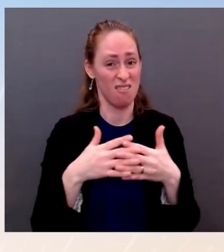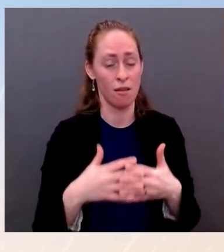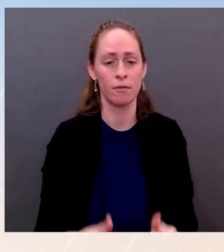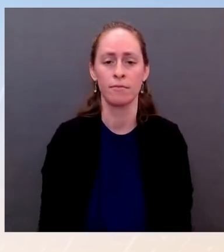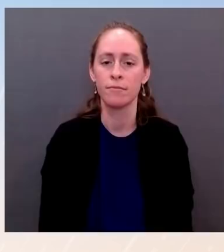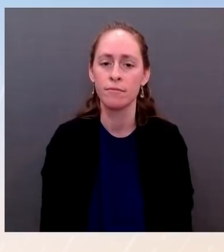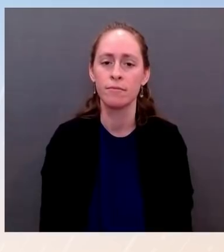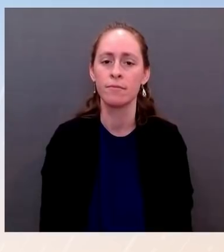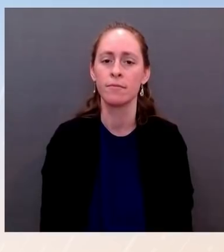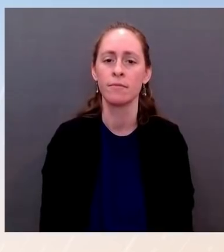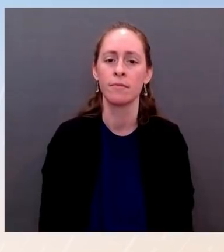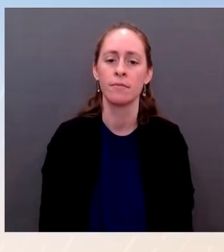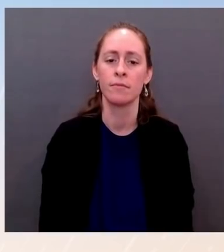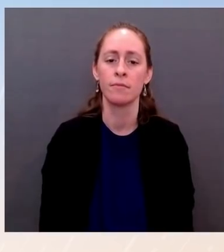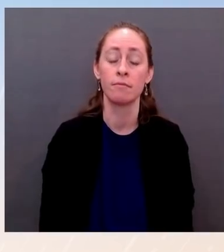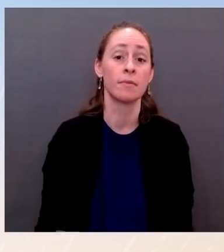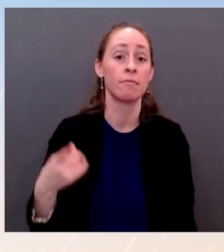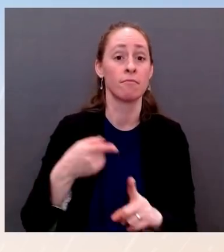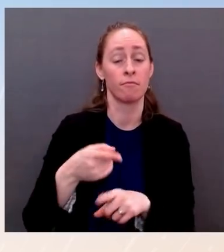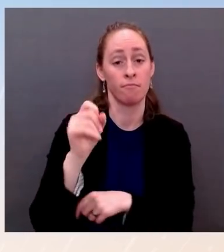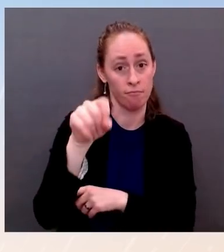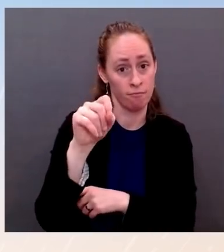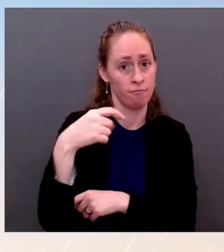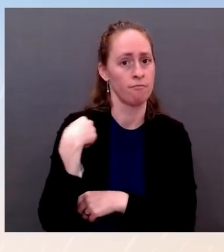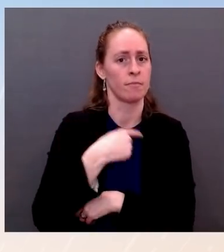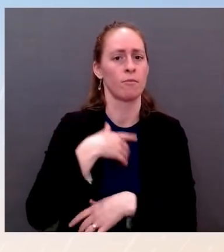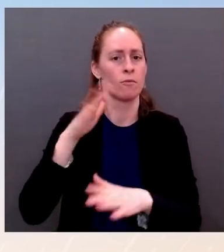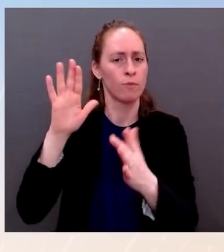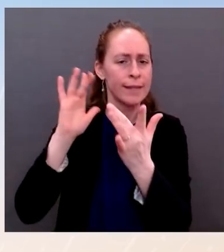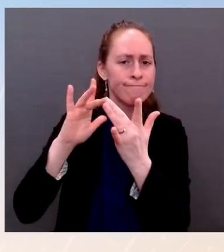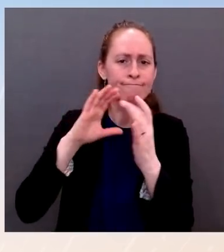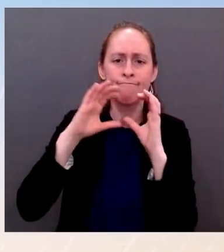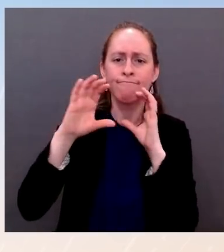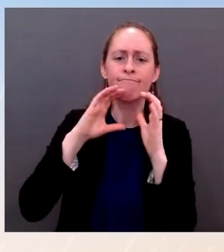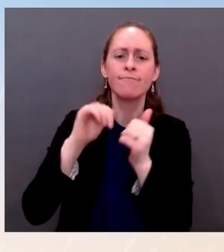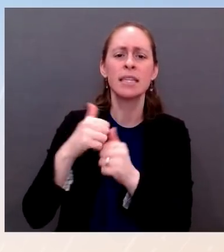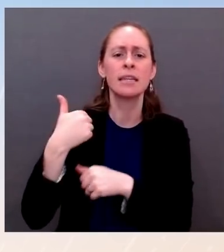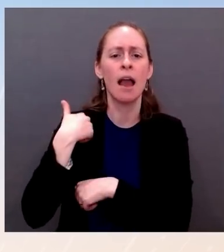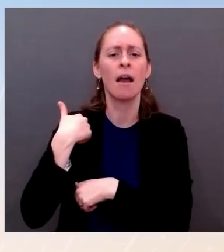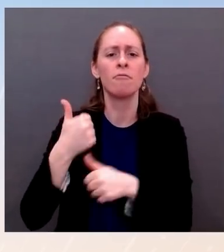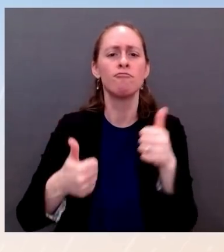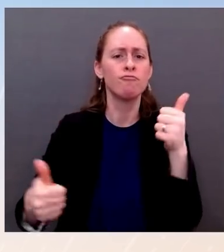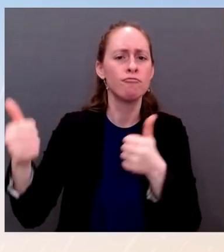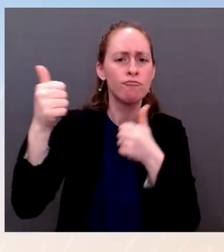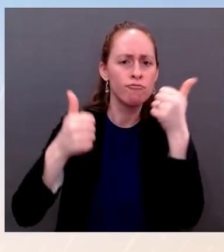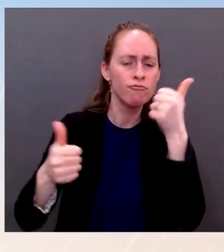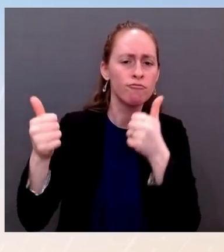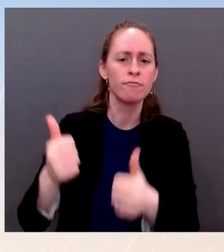We've also taken steps to help detour routes